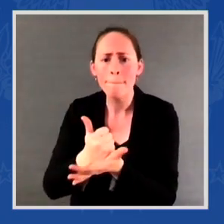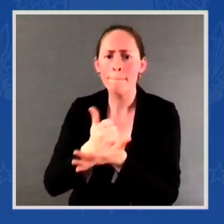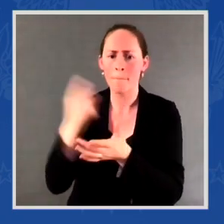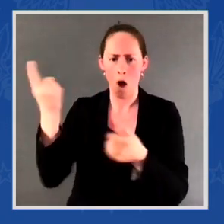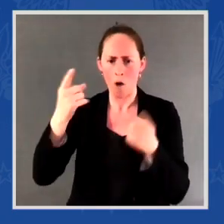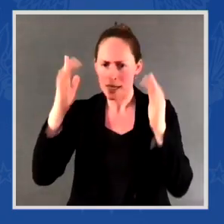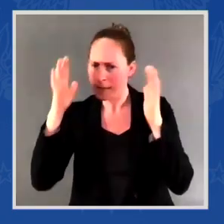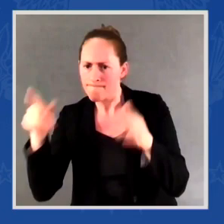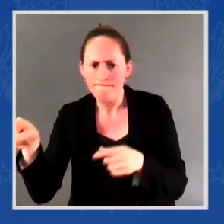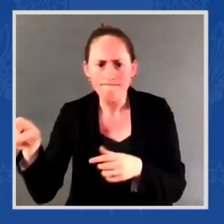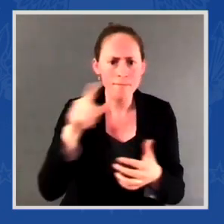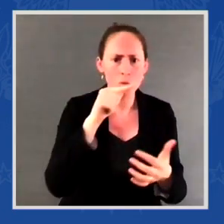Reverend Barber.